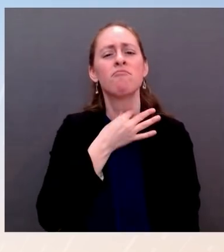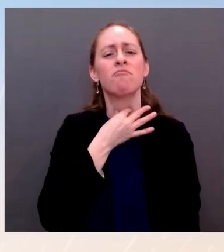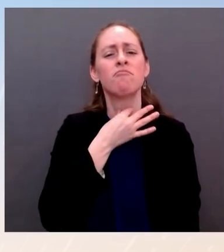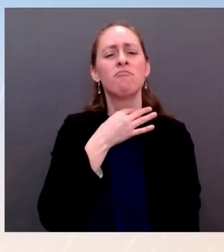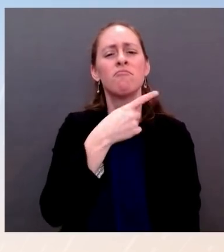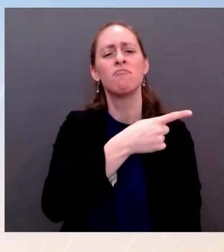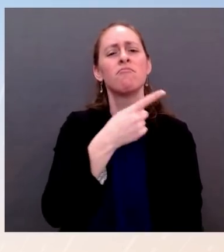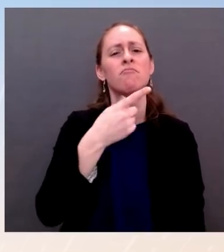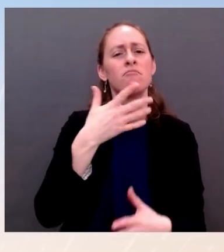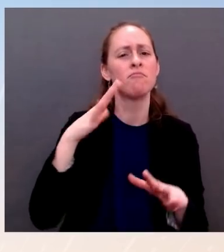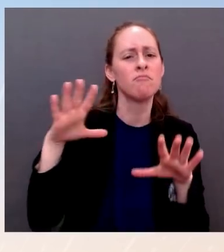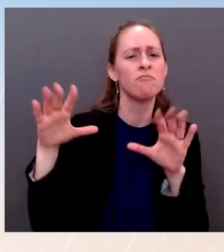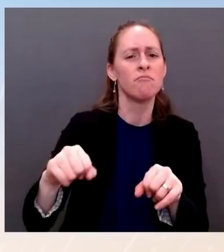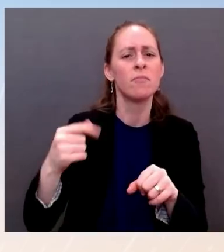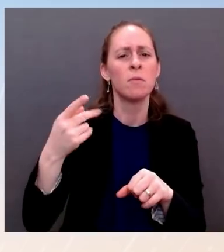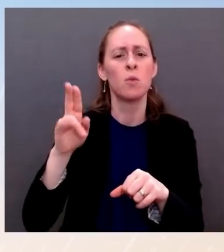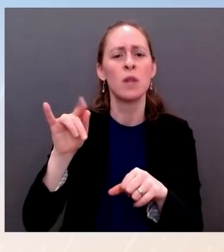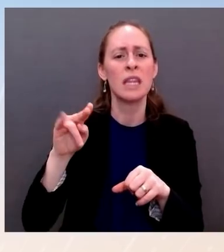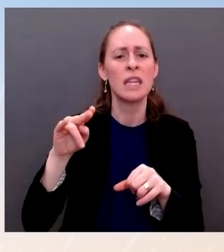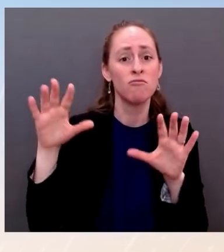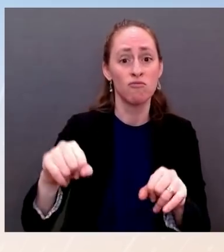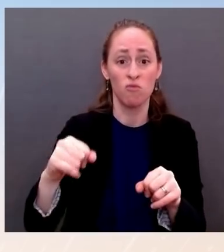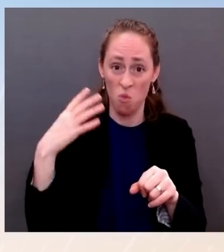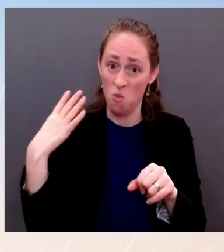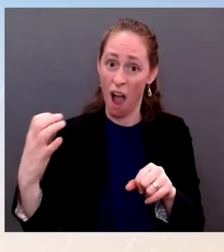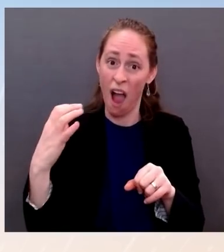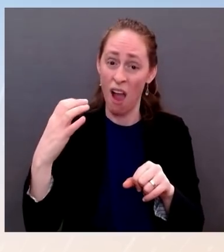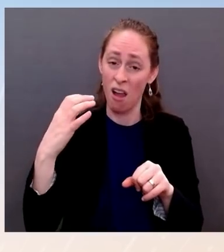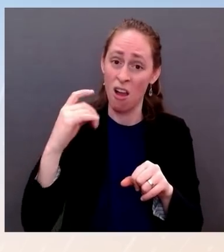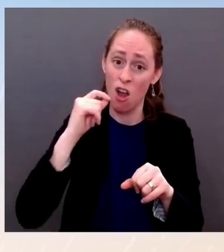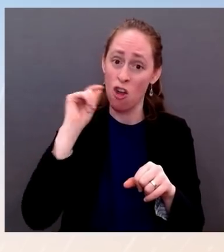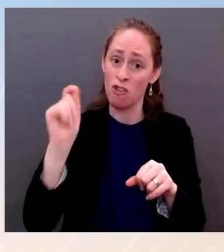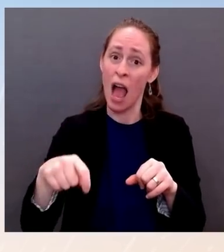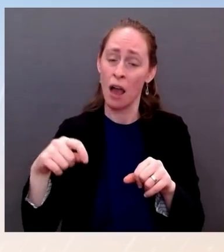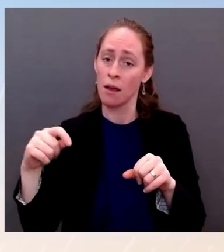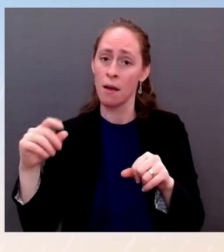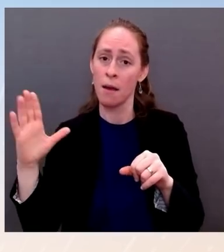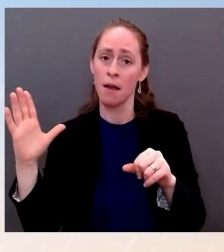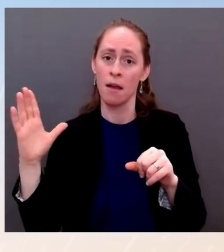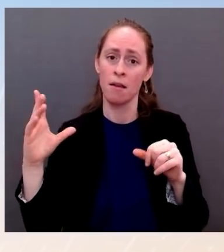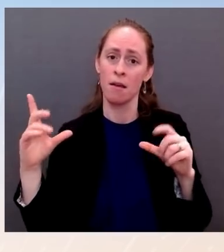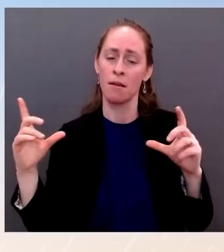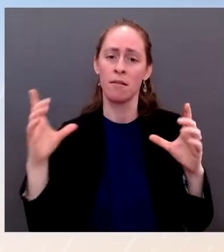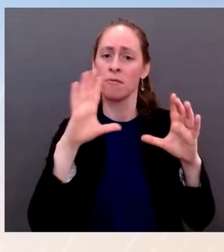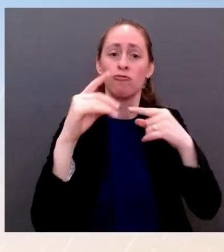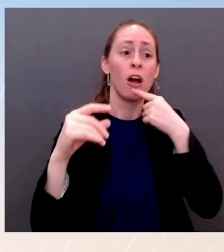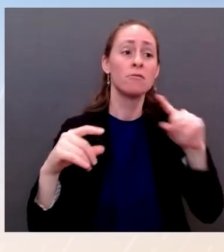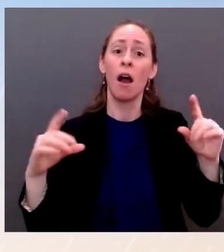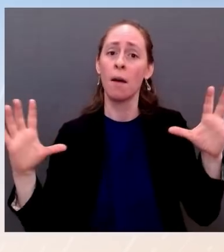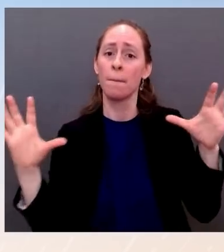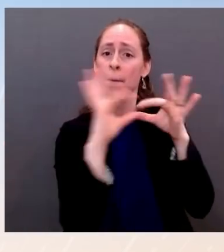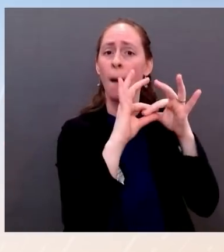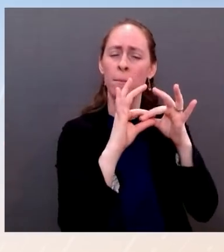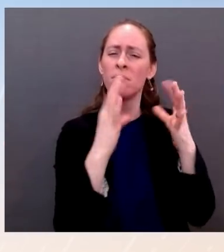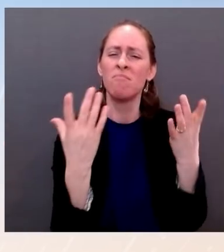How do you explain the disconnect between the rhetoric that we're hearing -- or the warnings we're hearing from you and other Western countries and what seems to be